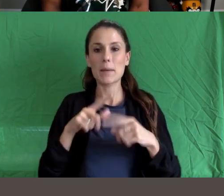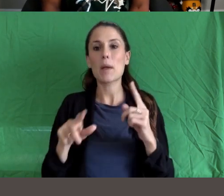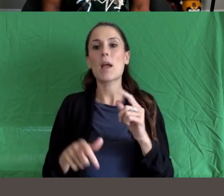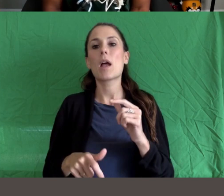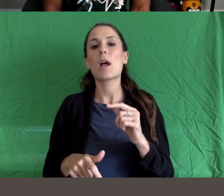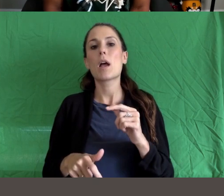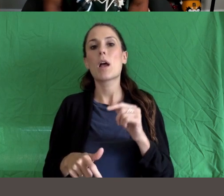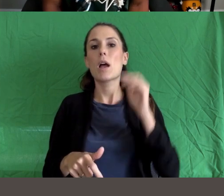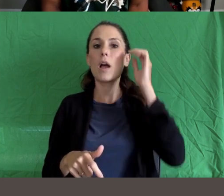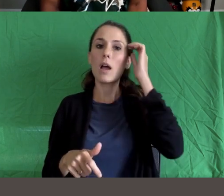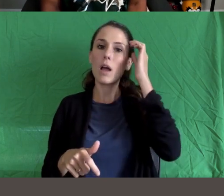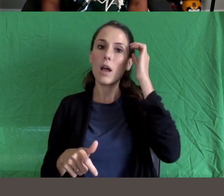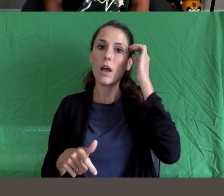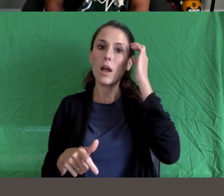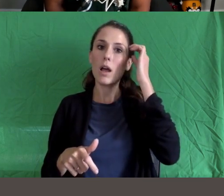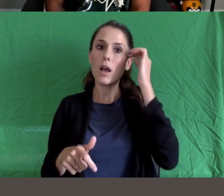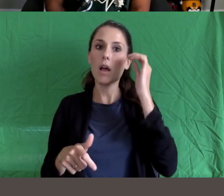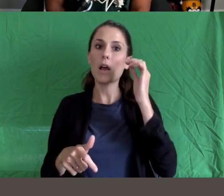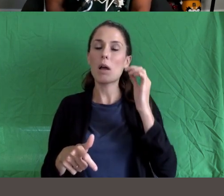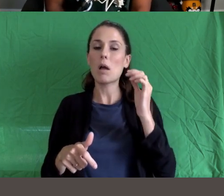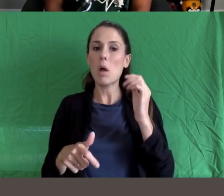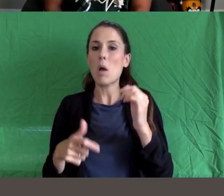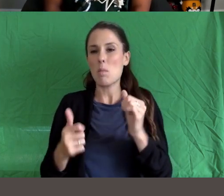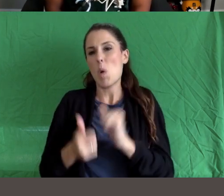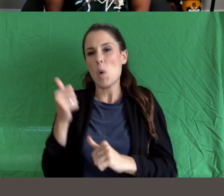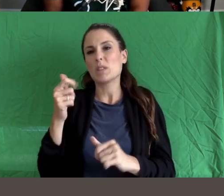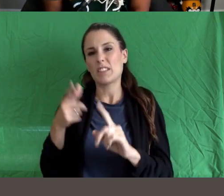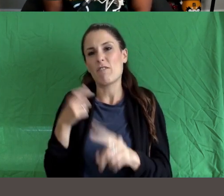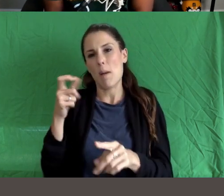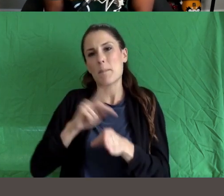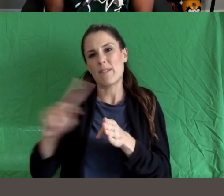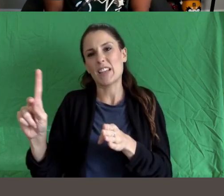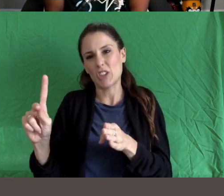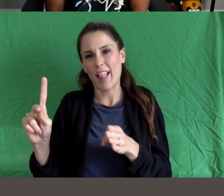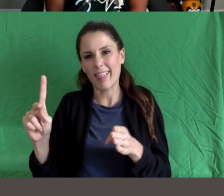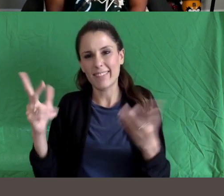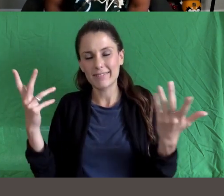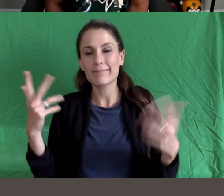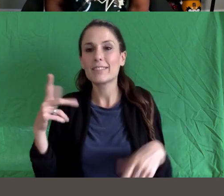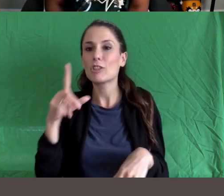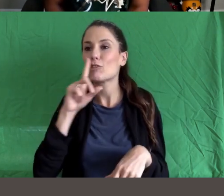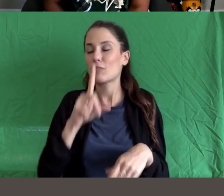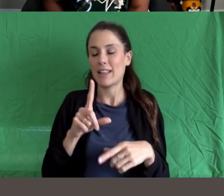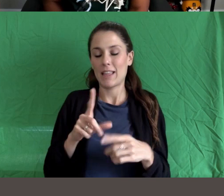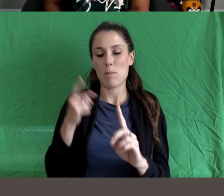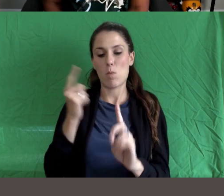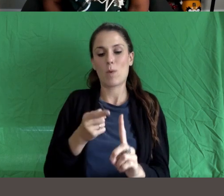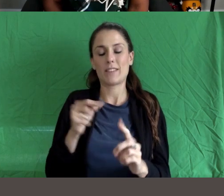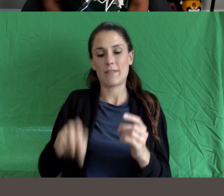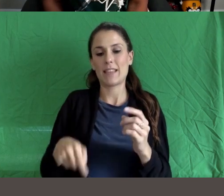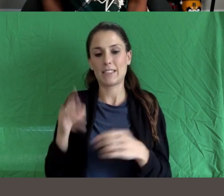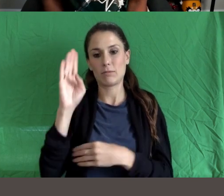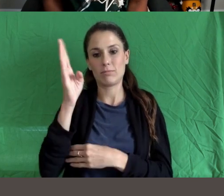aren't me. These are professionals. Don't worry. The takeaways from this talk are not directly